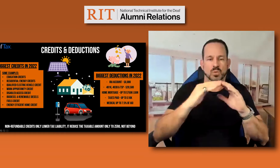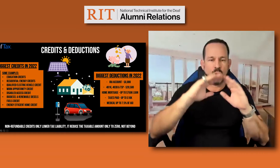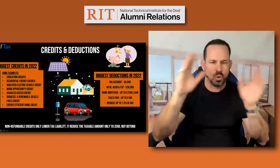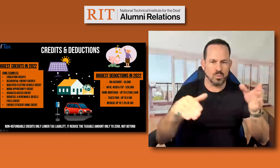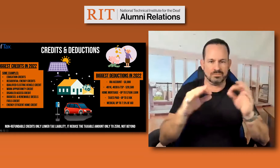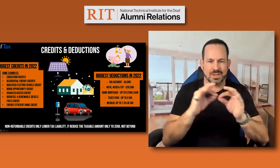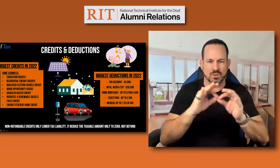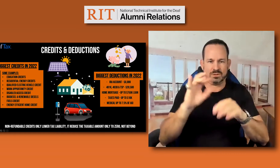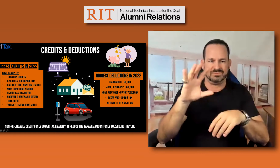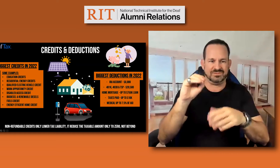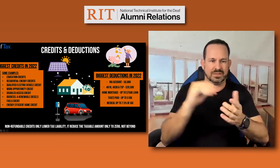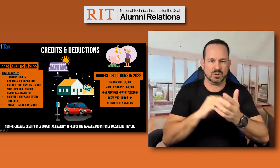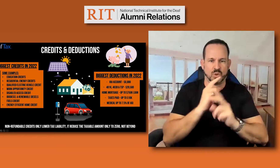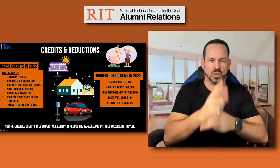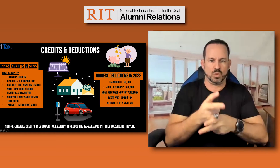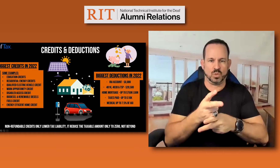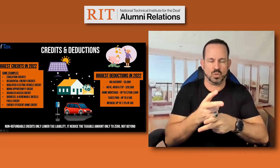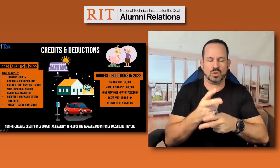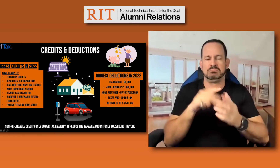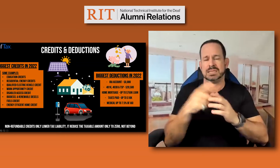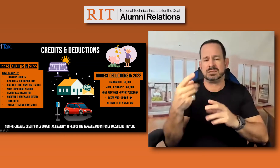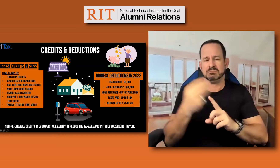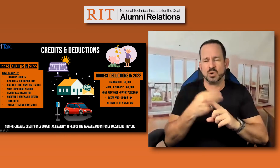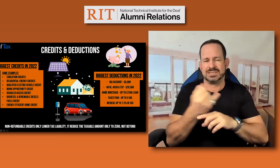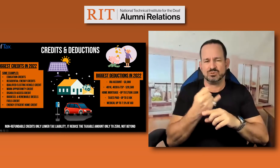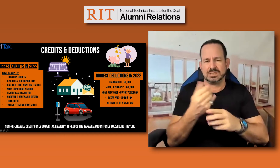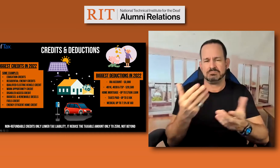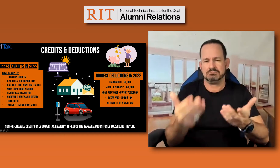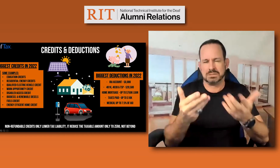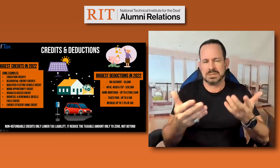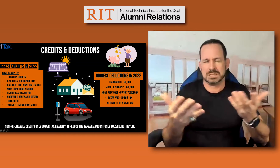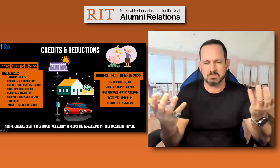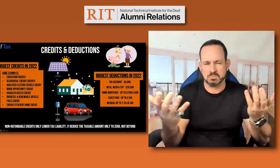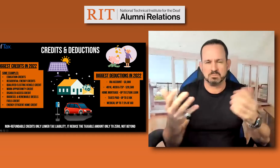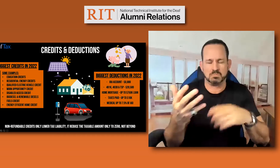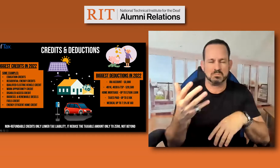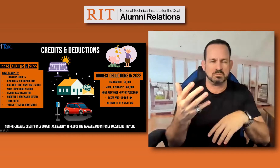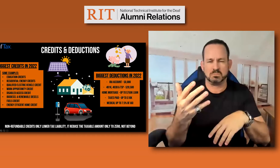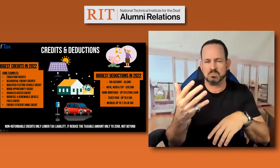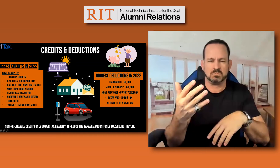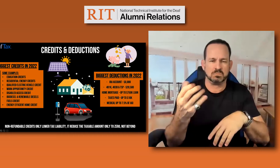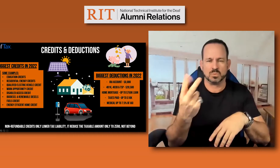is home mortgages, so mortgage interest.